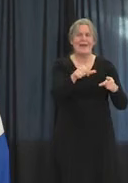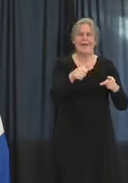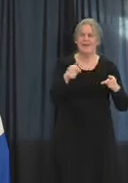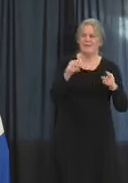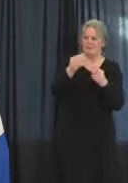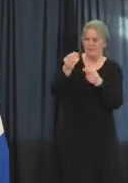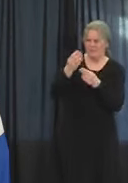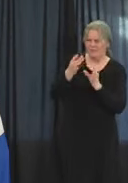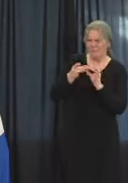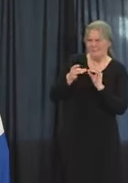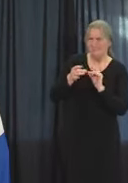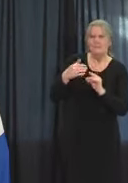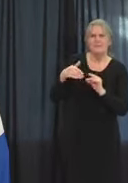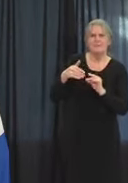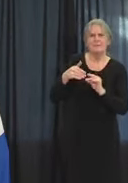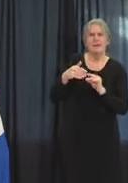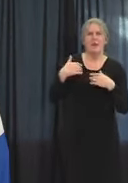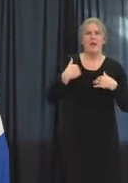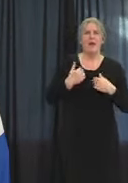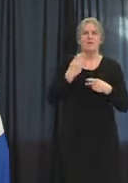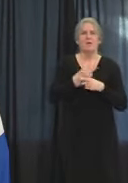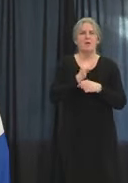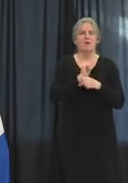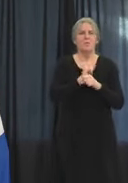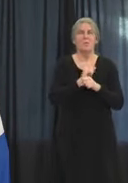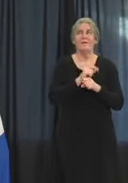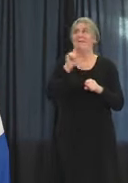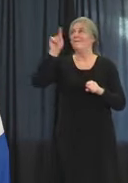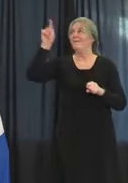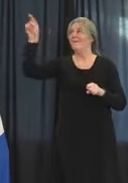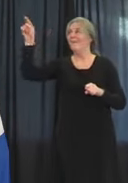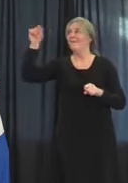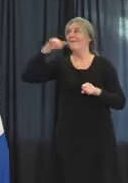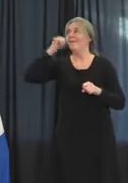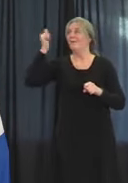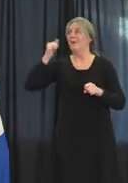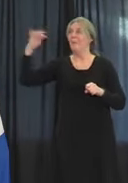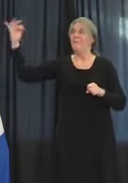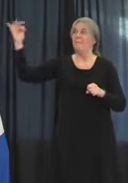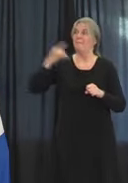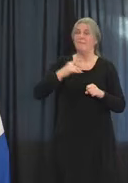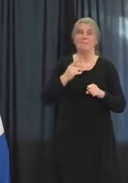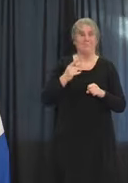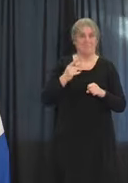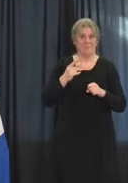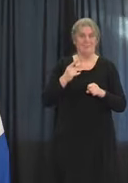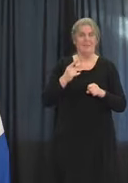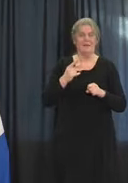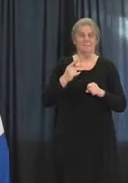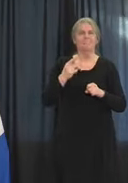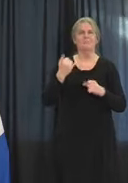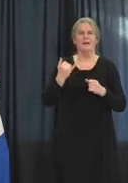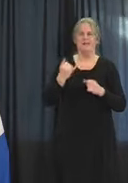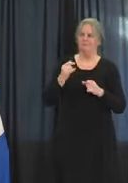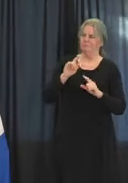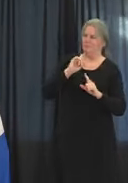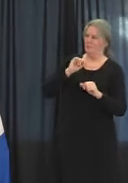that, you know, healthcare workers coming back to the territory, and I know we have covered this before, that they